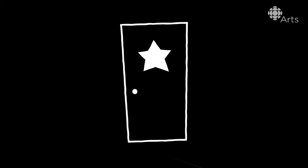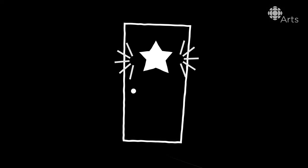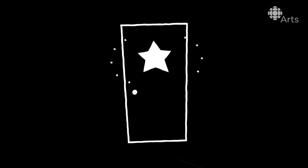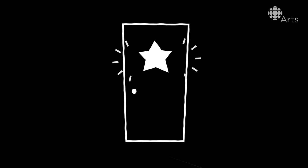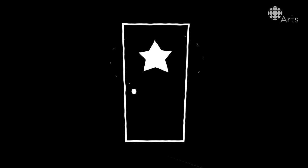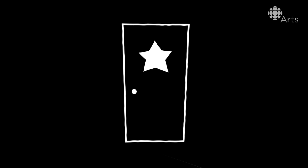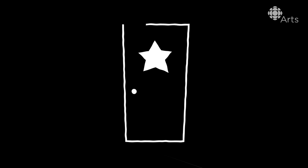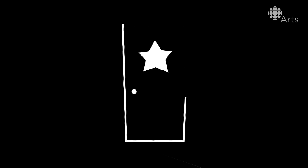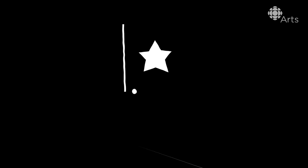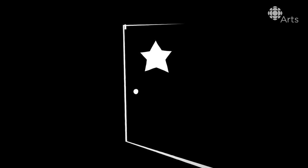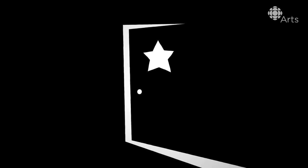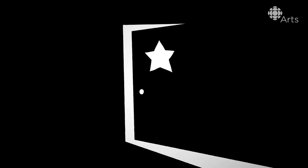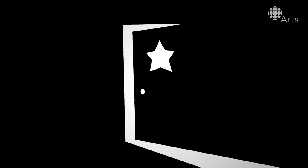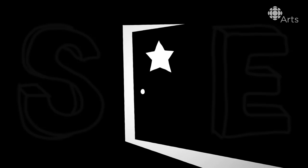[knock on the door]